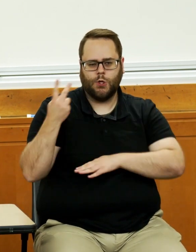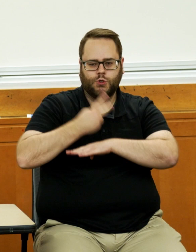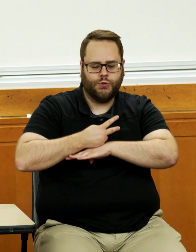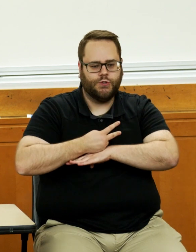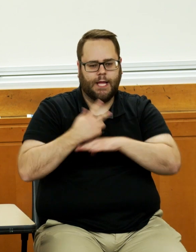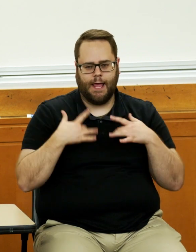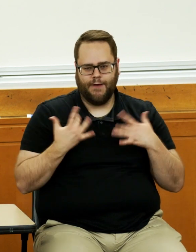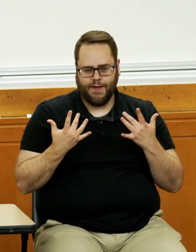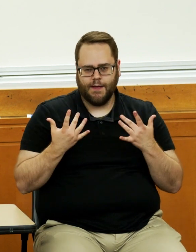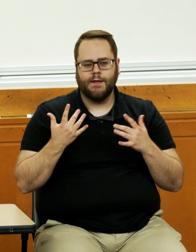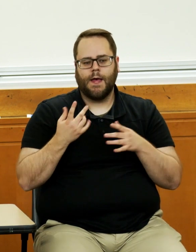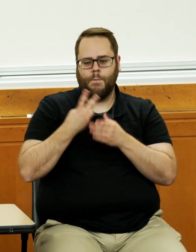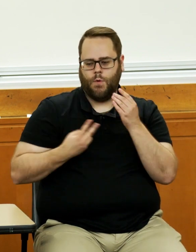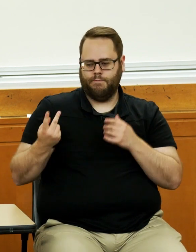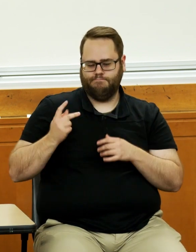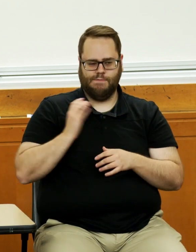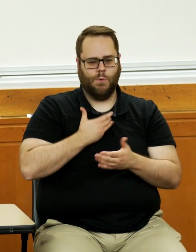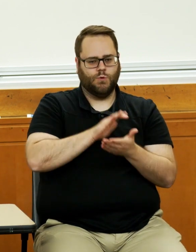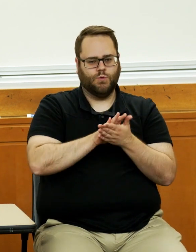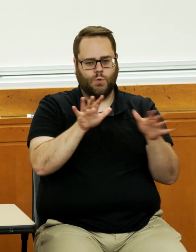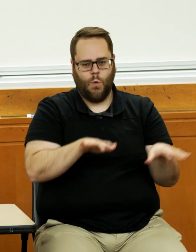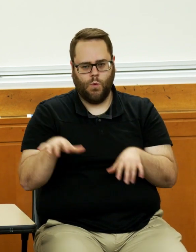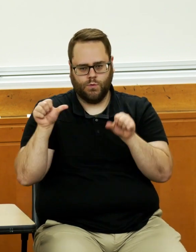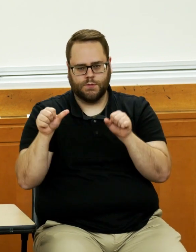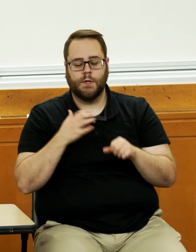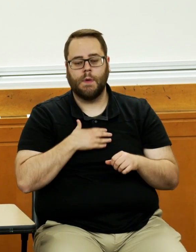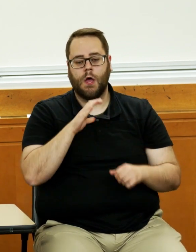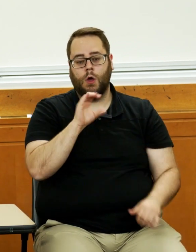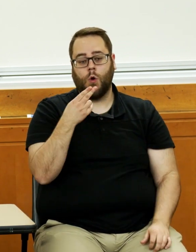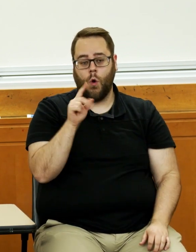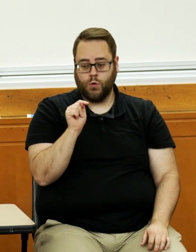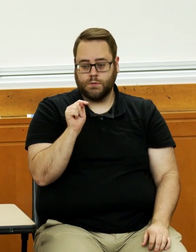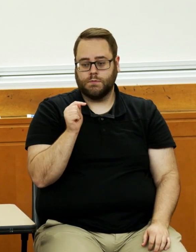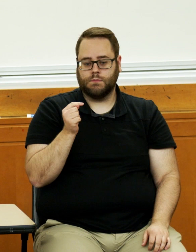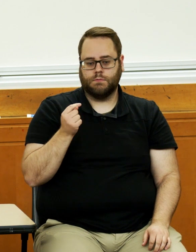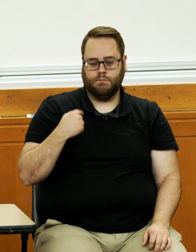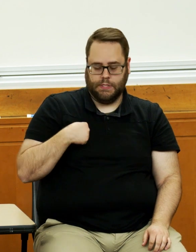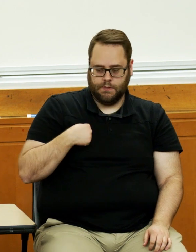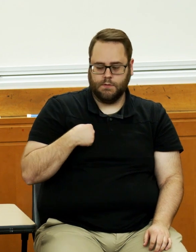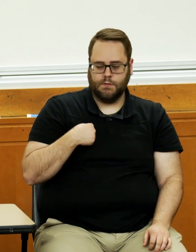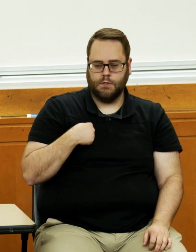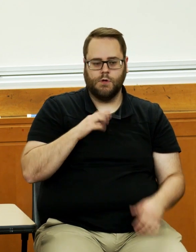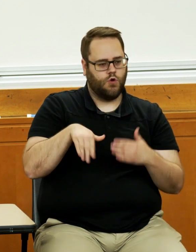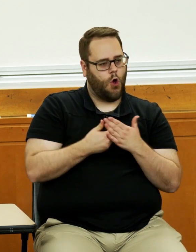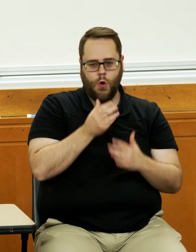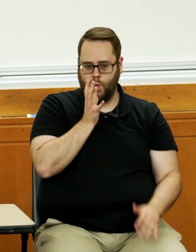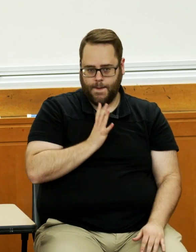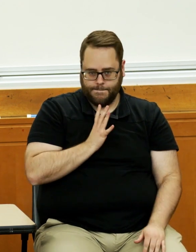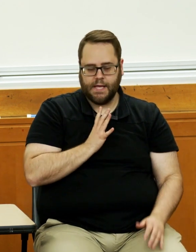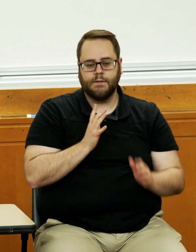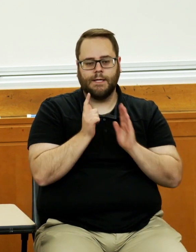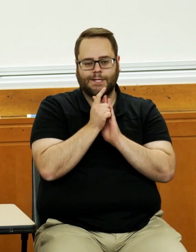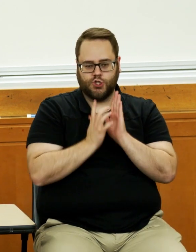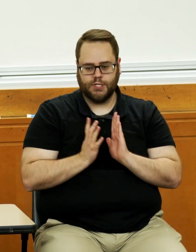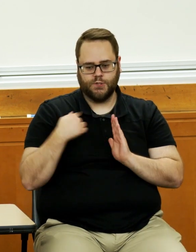co-hosted by both of our schools. My co-host and I, all women and attorneys who teach and